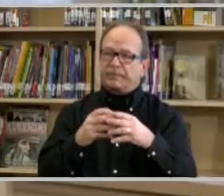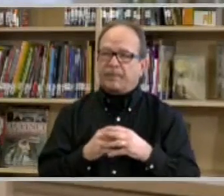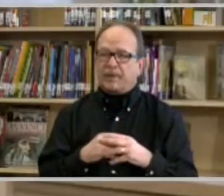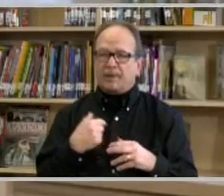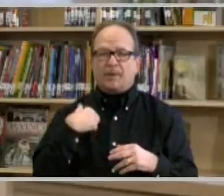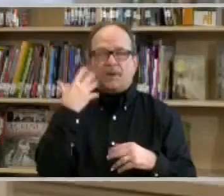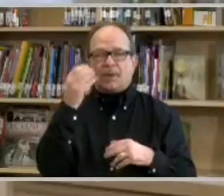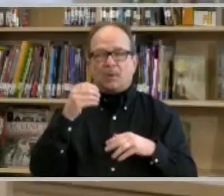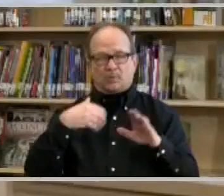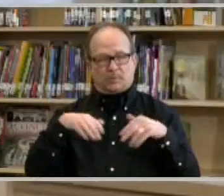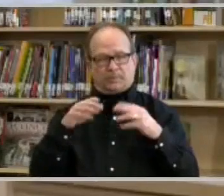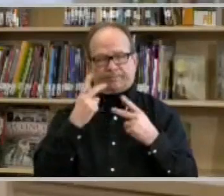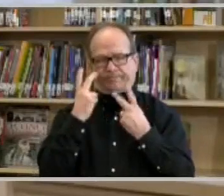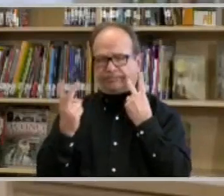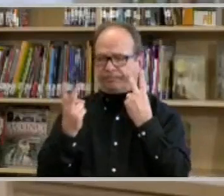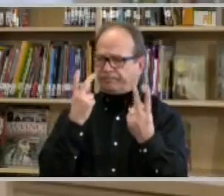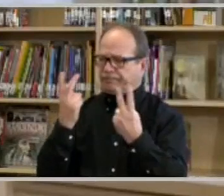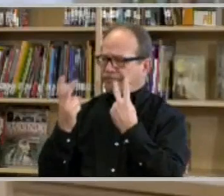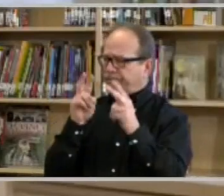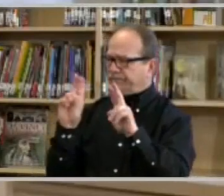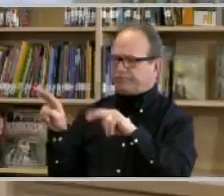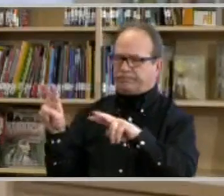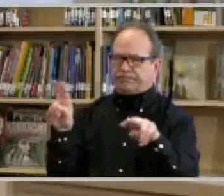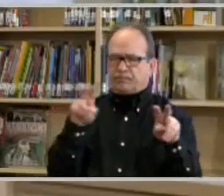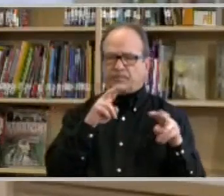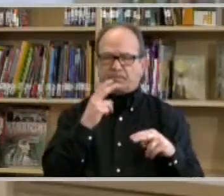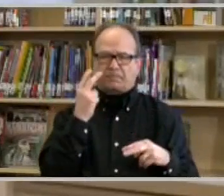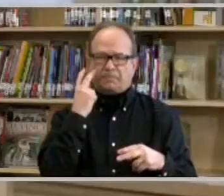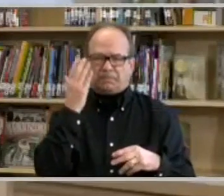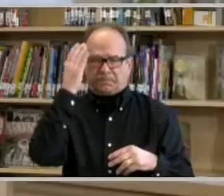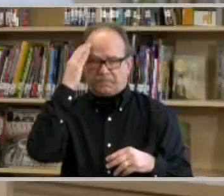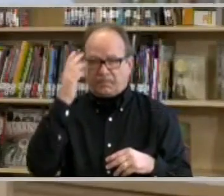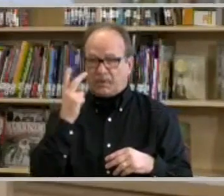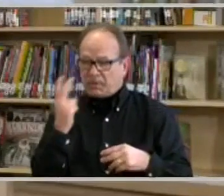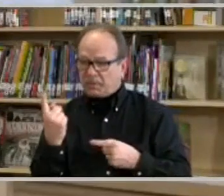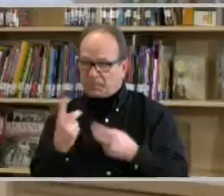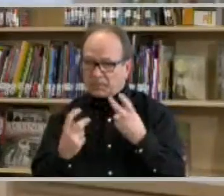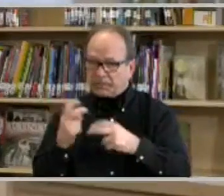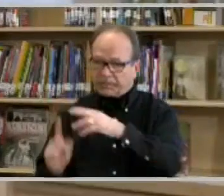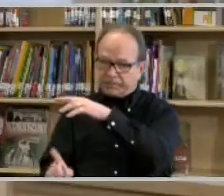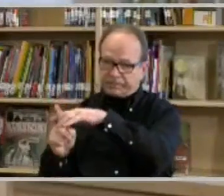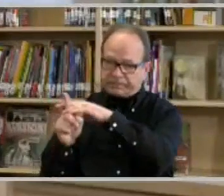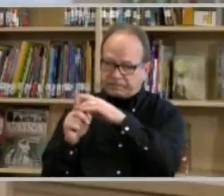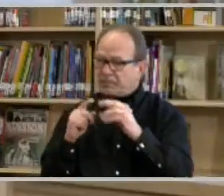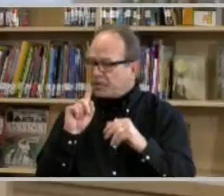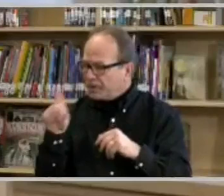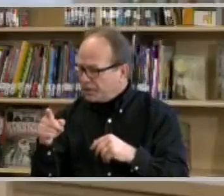AFFAIRS AND SERVICES, AND WE GO OUT INTO NEIGHBORHOODS WHERE WE